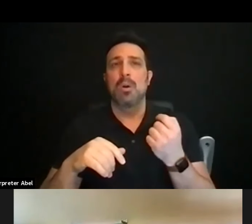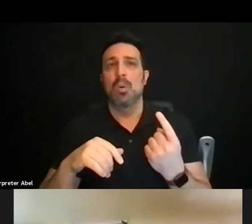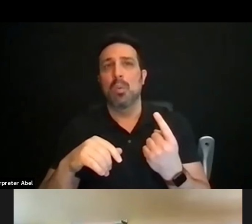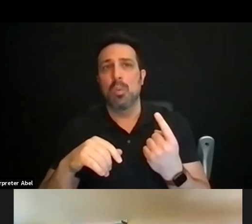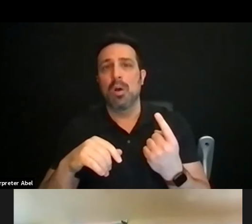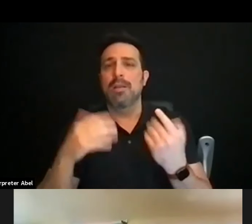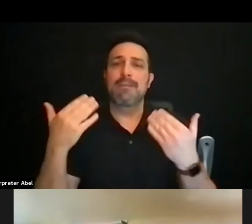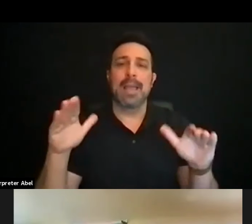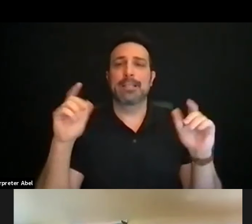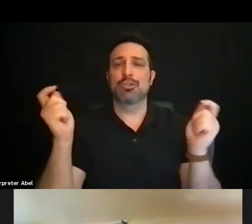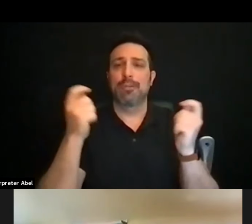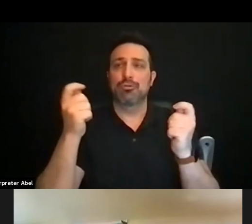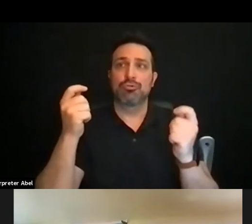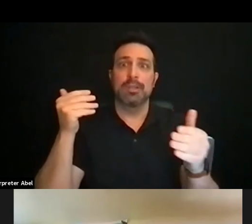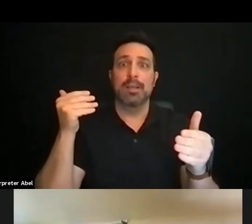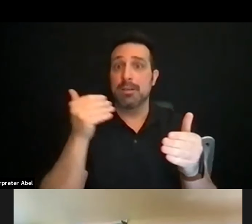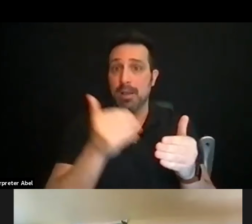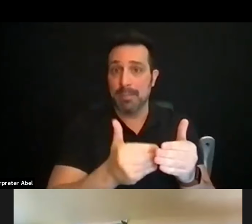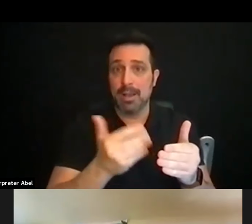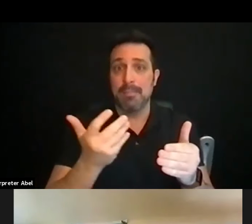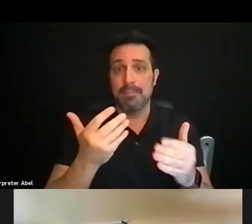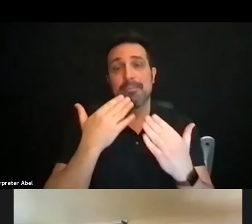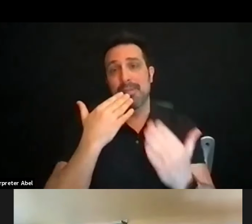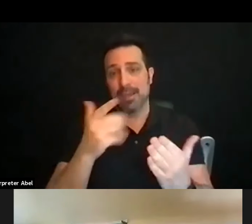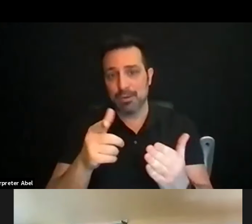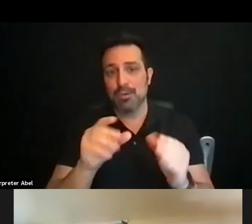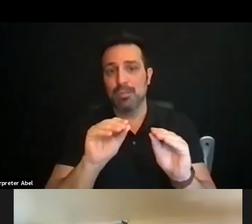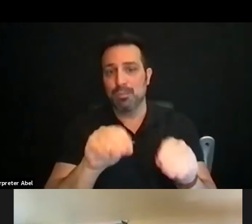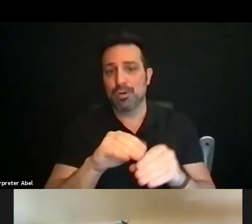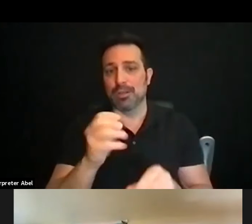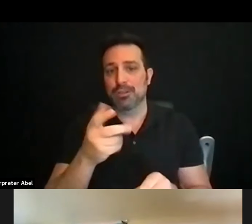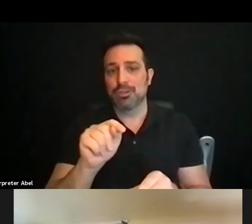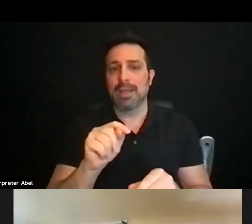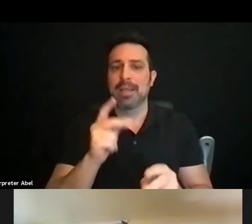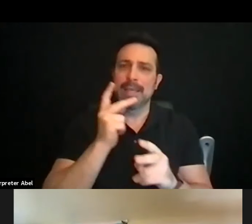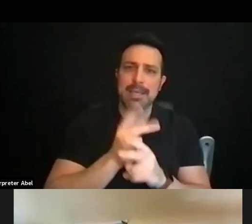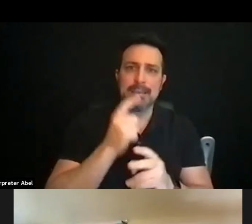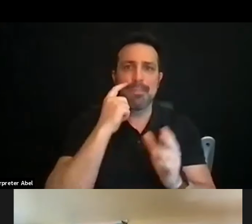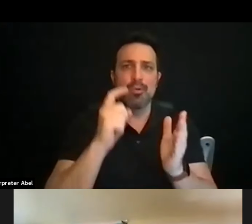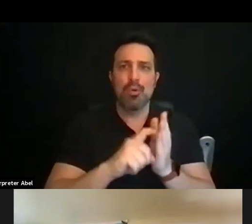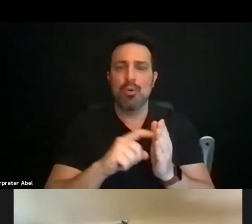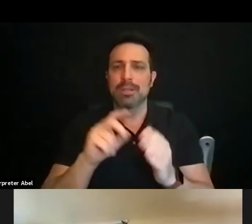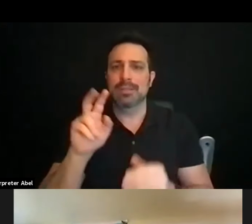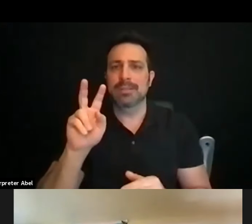so that has been -- that's another way that you could